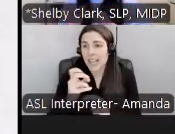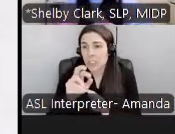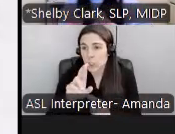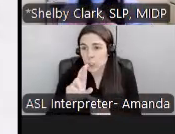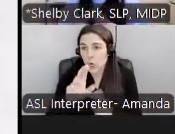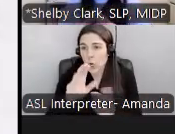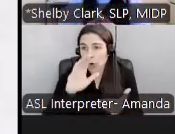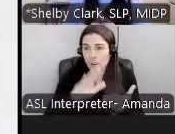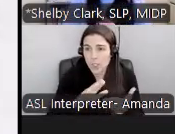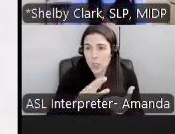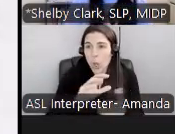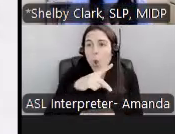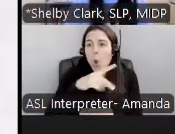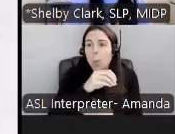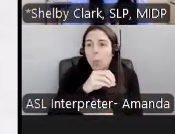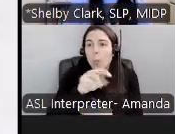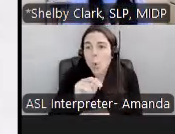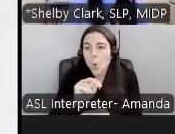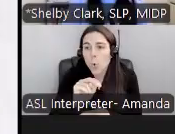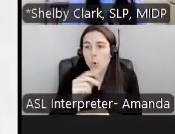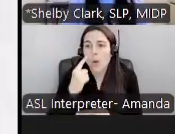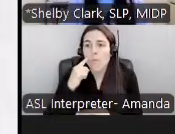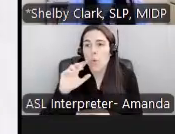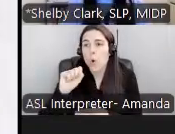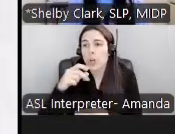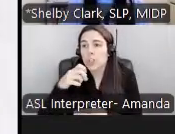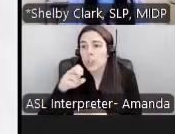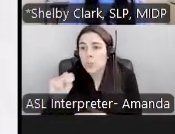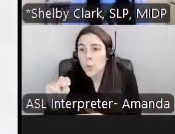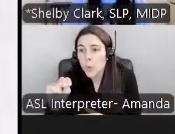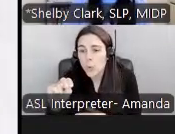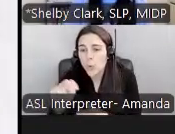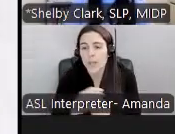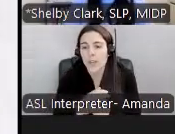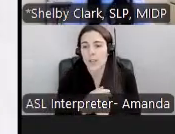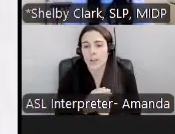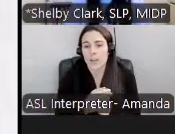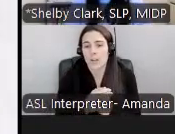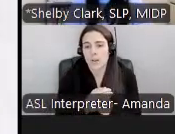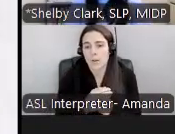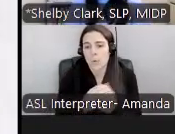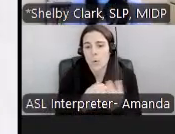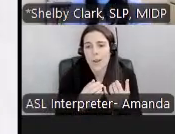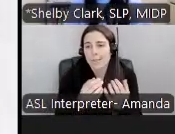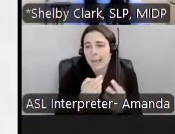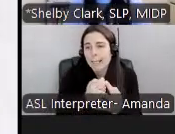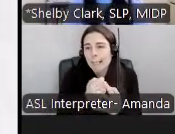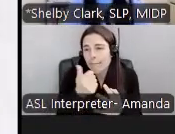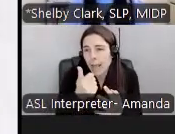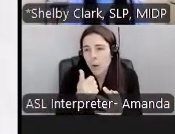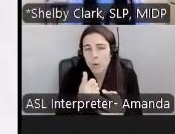spoon or final consonant deletion calf or cat and